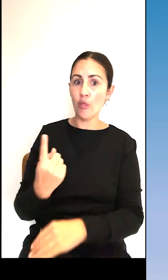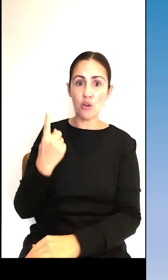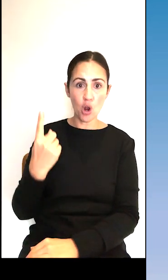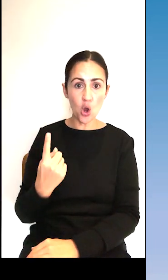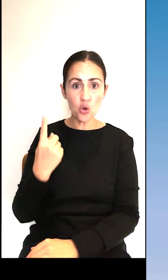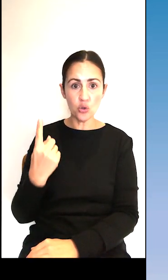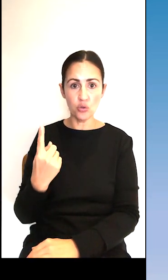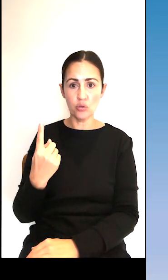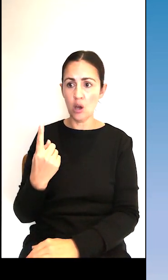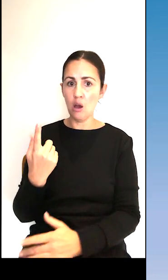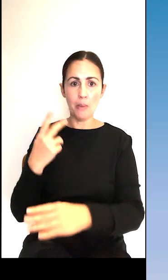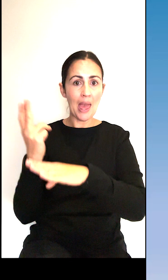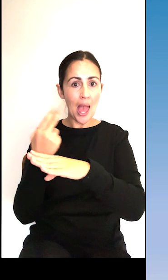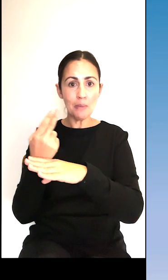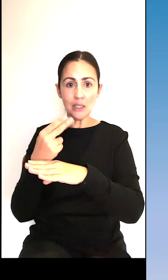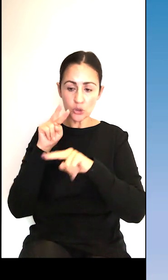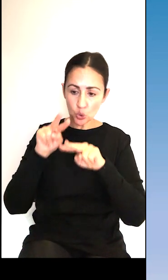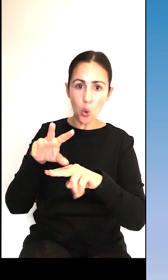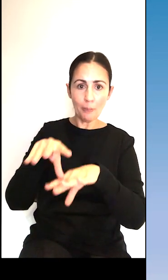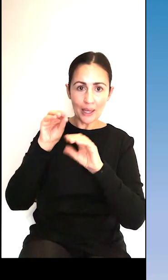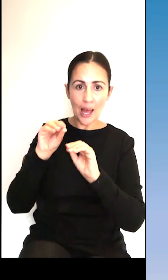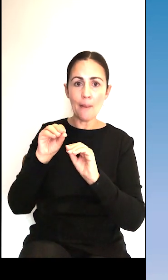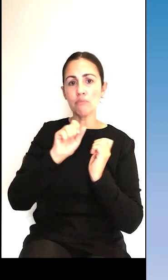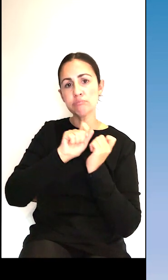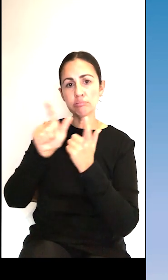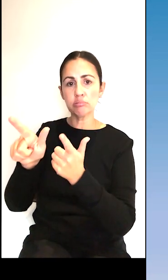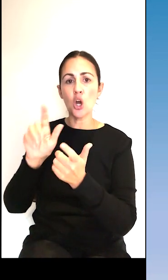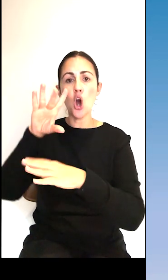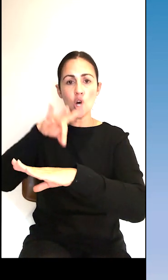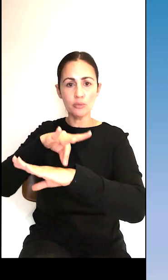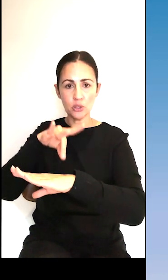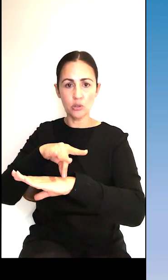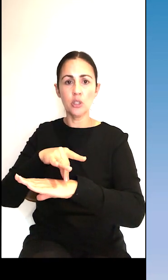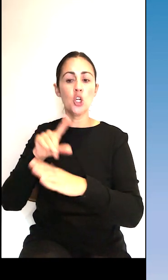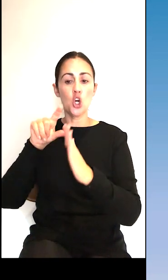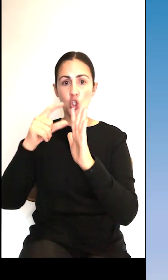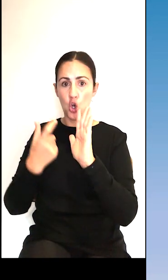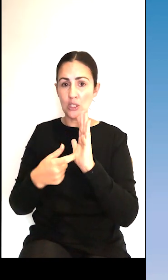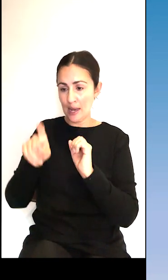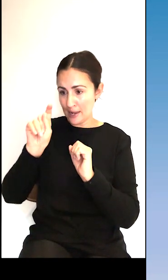if the medical staff are looking at their My Health Record, they can not only gain access to the advance care planning document,